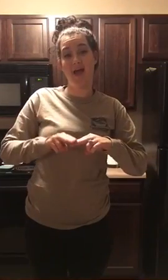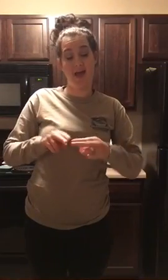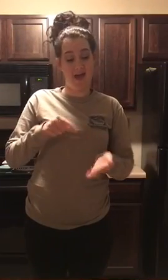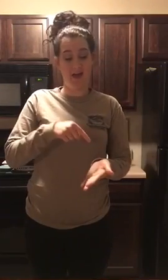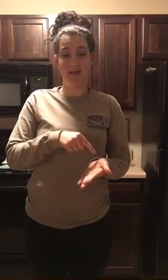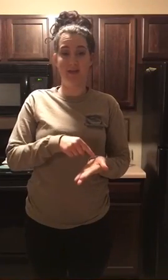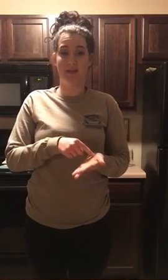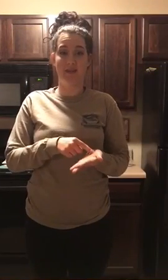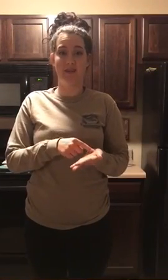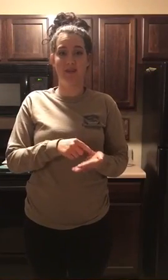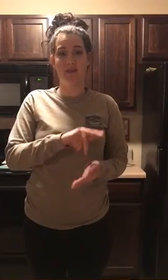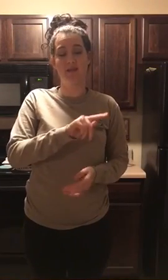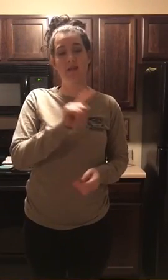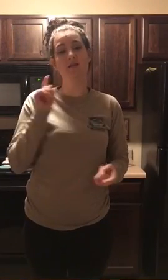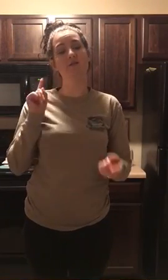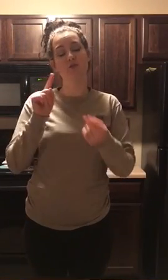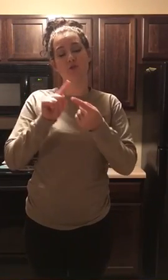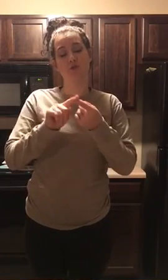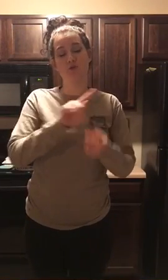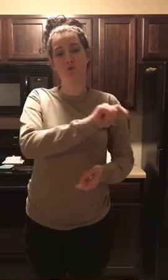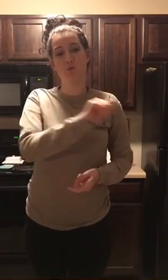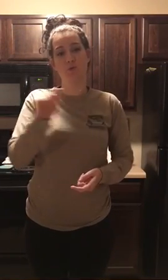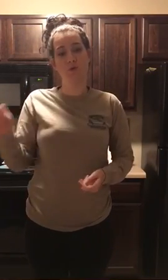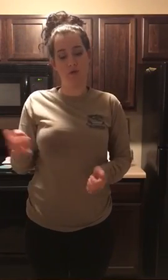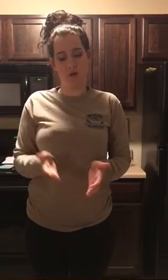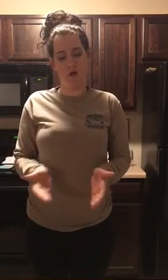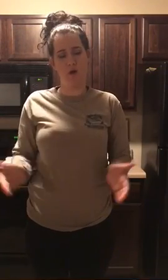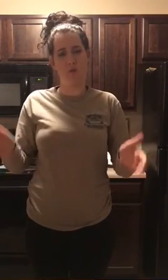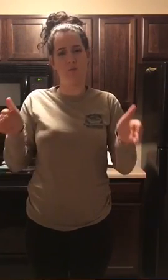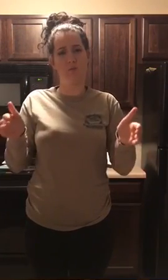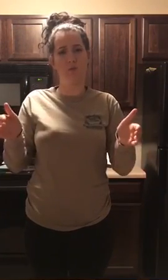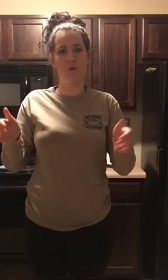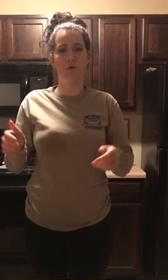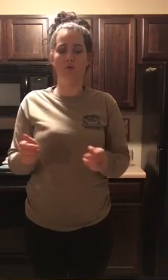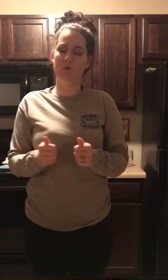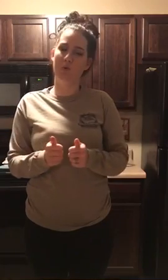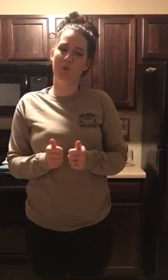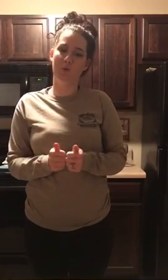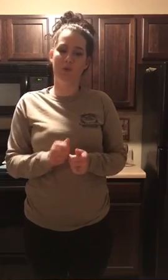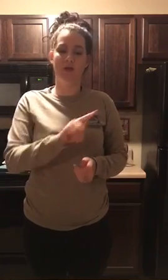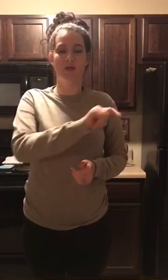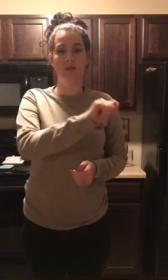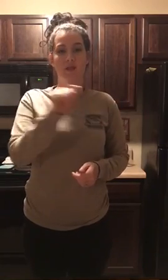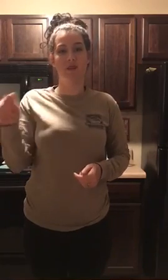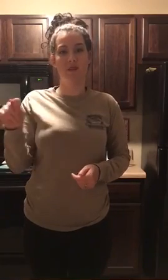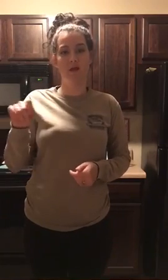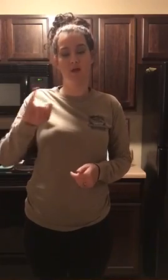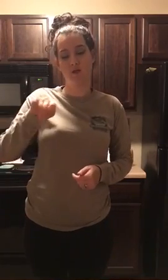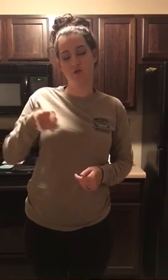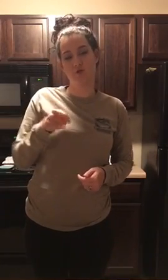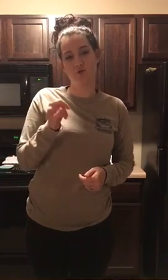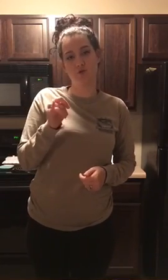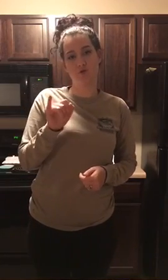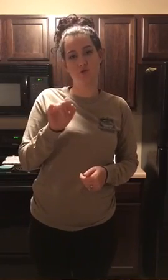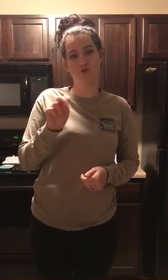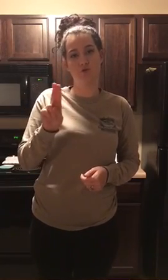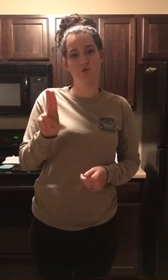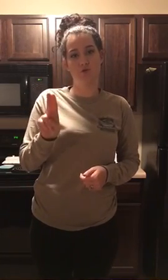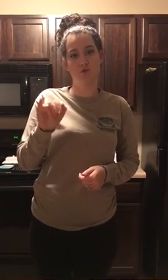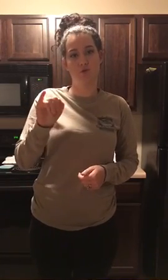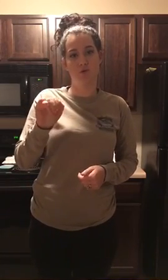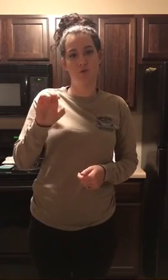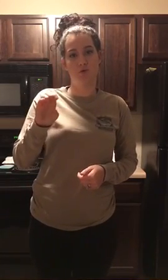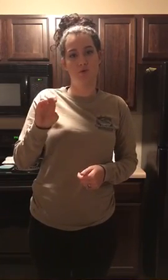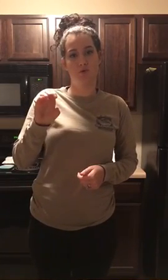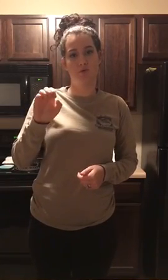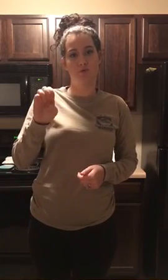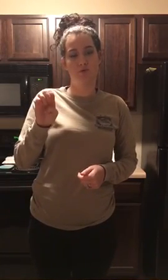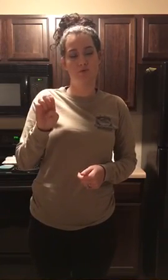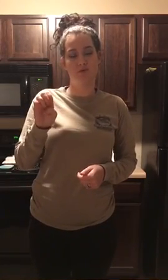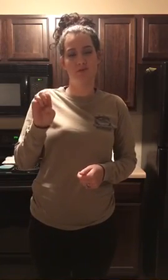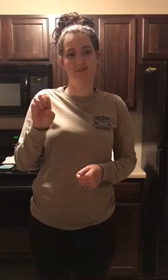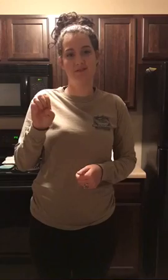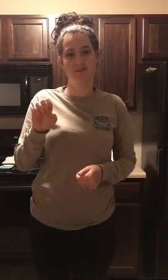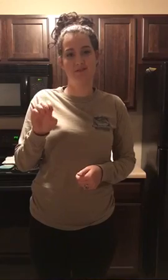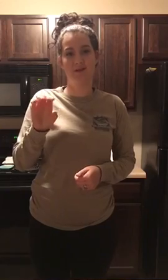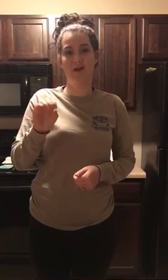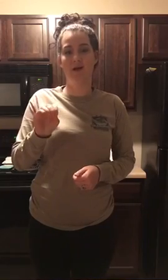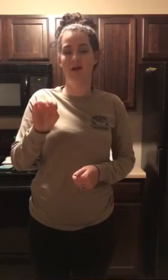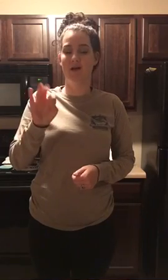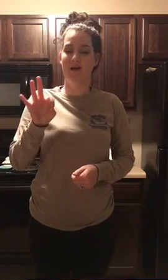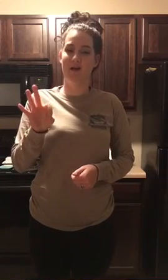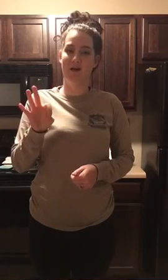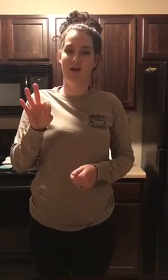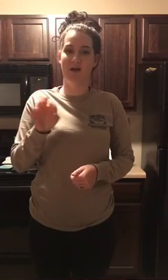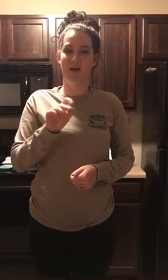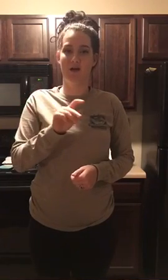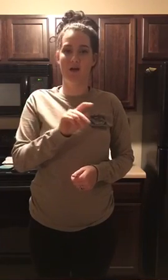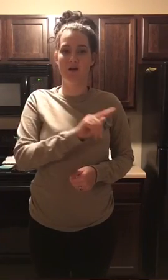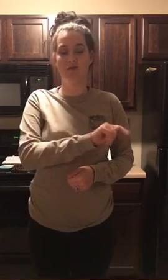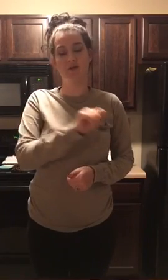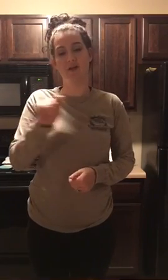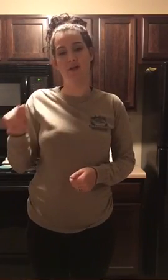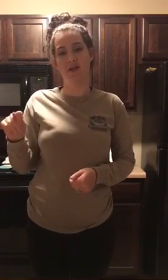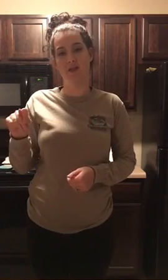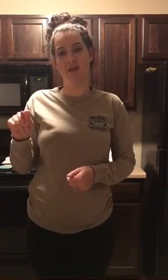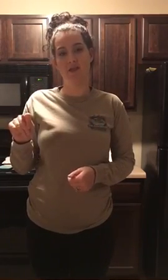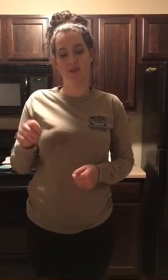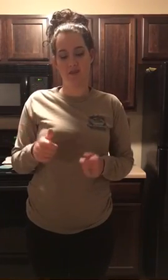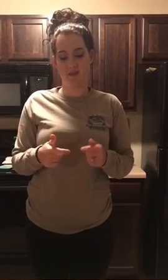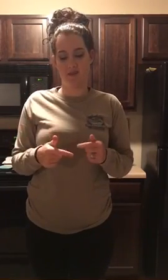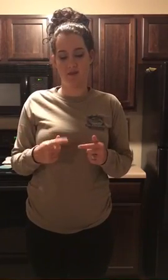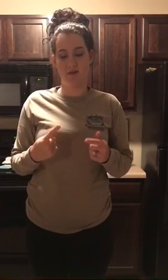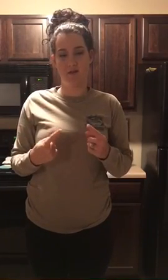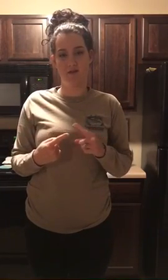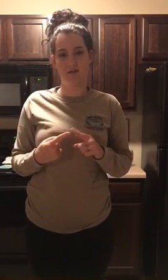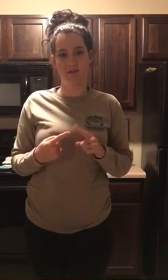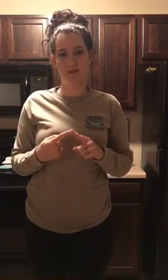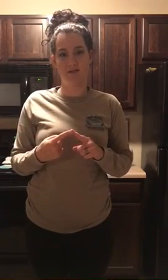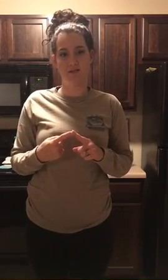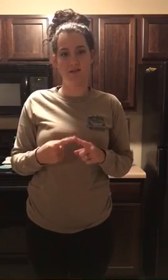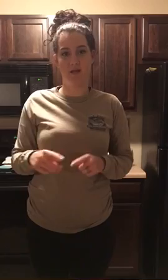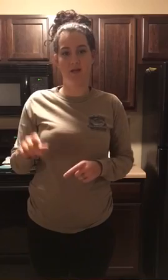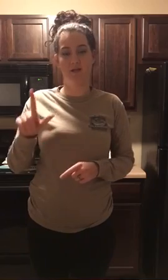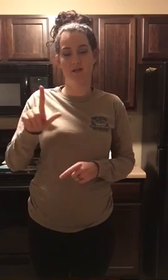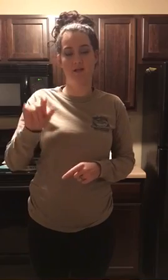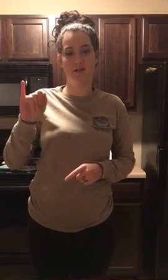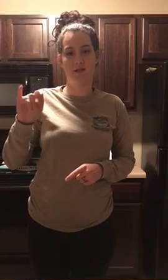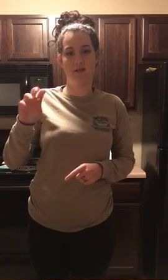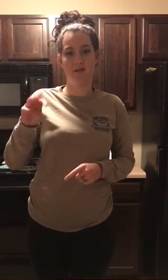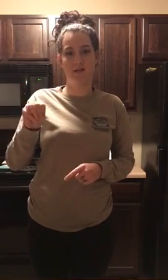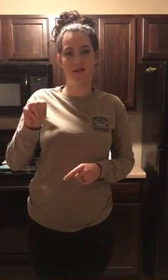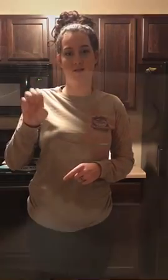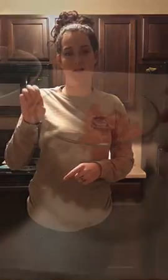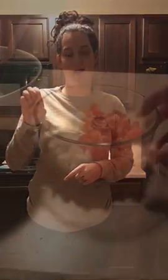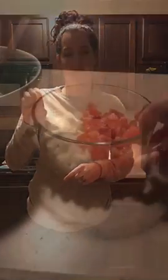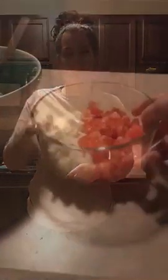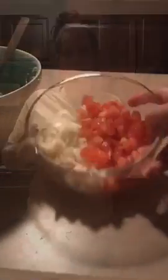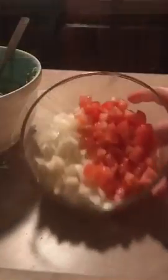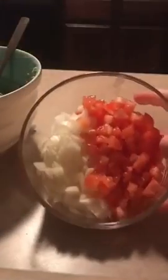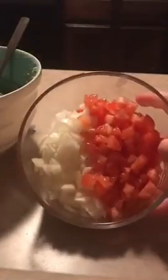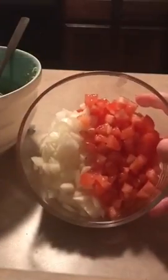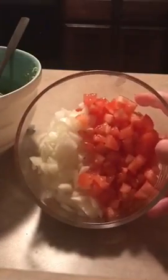Add them to the bowl with the juice of the second lime.